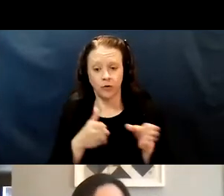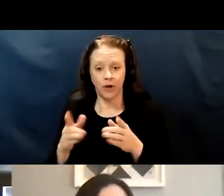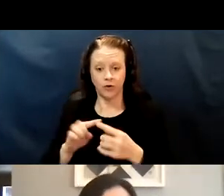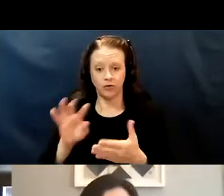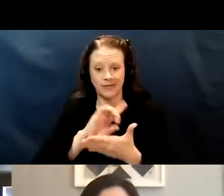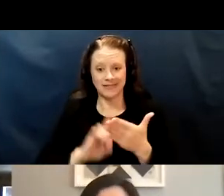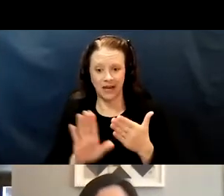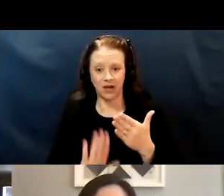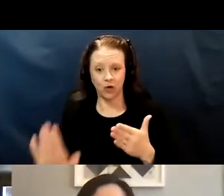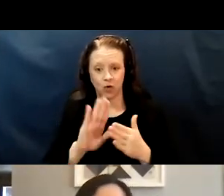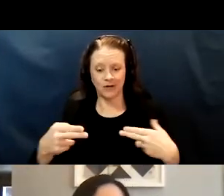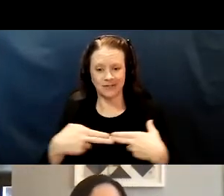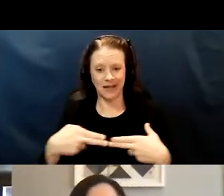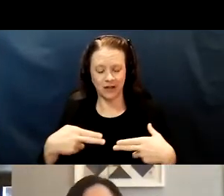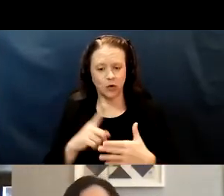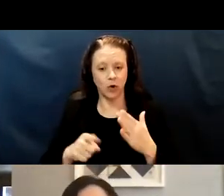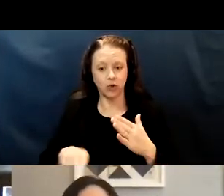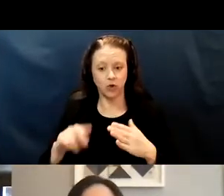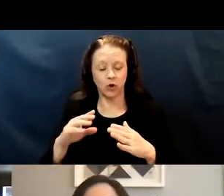you're presenting to make sure you're using text that is high